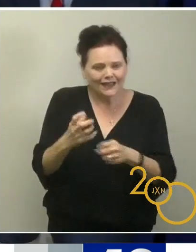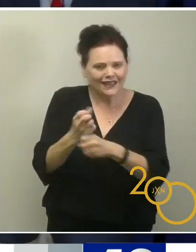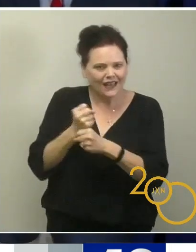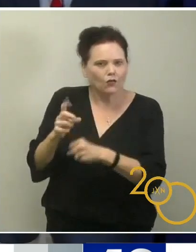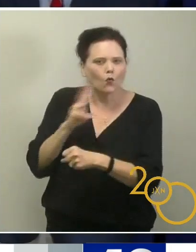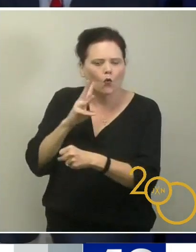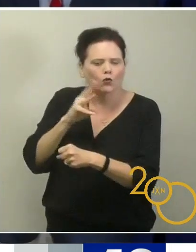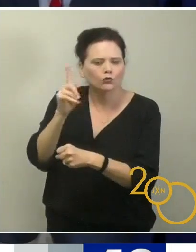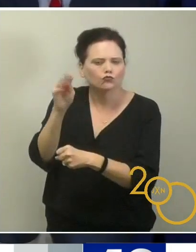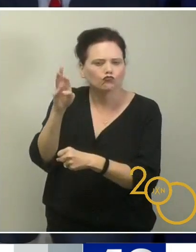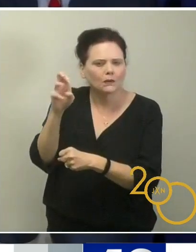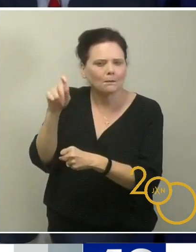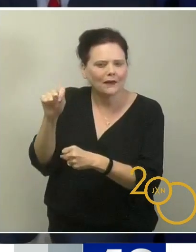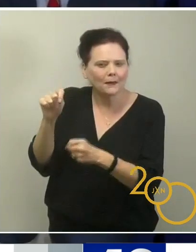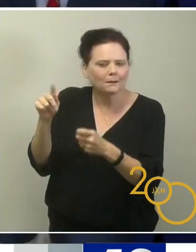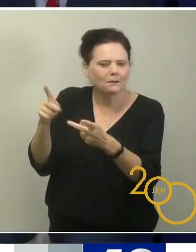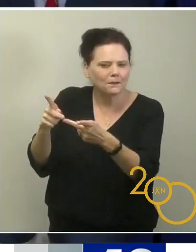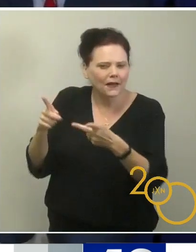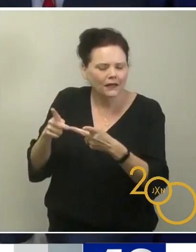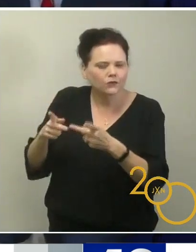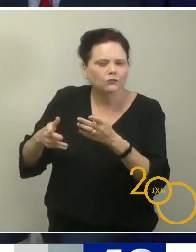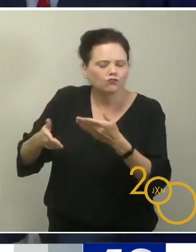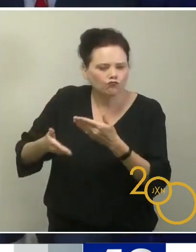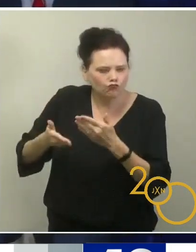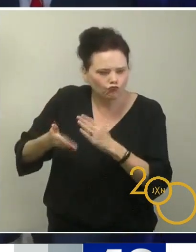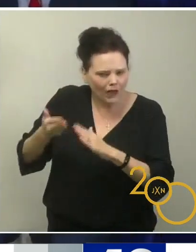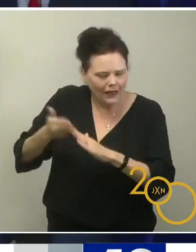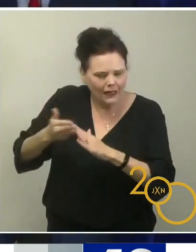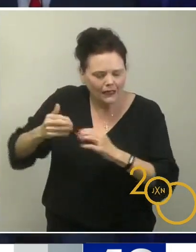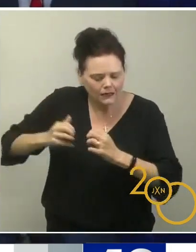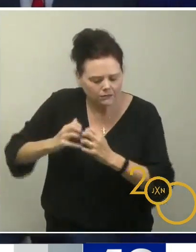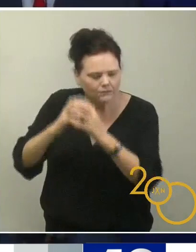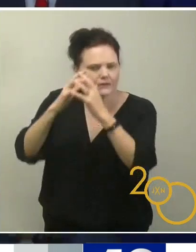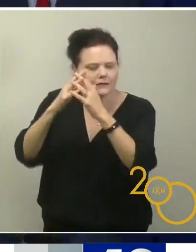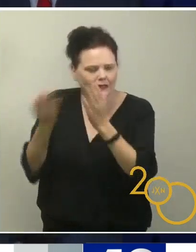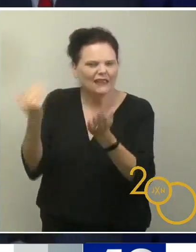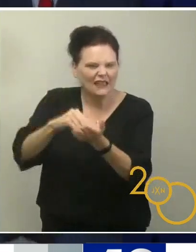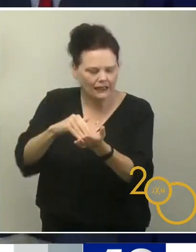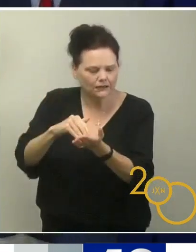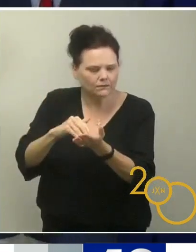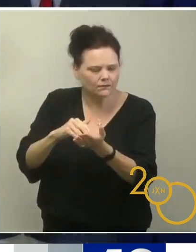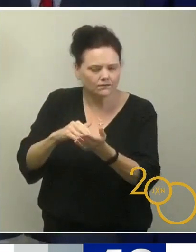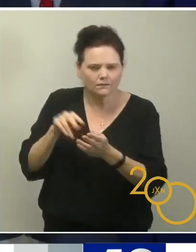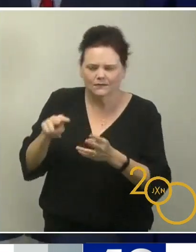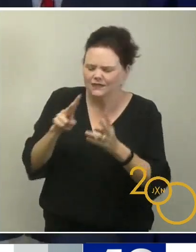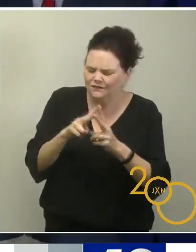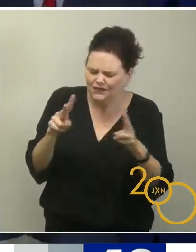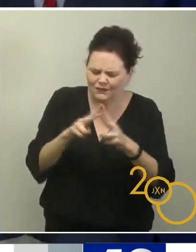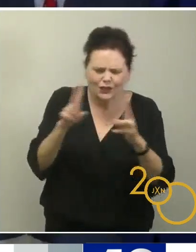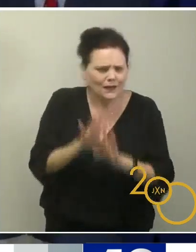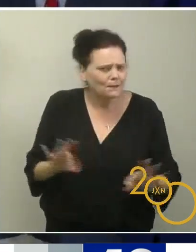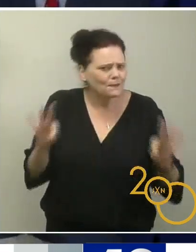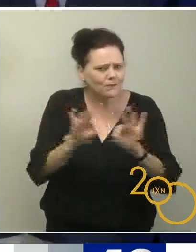EARLIER TODAY. WE ARE GOING TO DO EVERYTHING WE CAN TO GET POUNDS CURTIS BACK ONLINE AS SOON AS